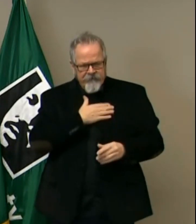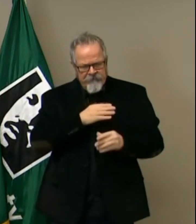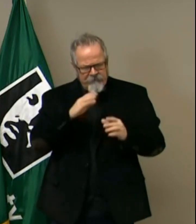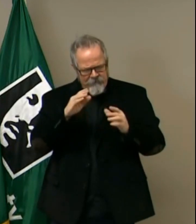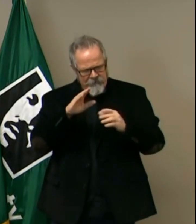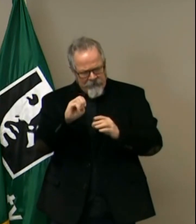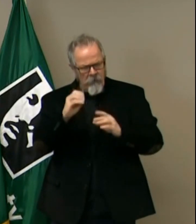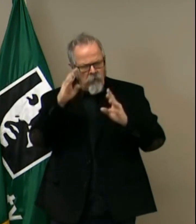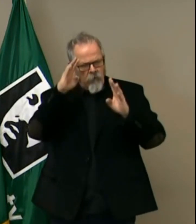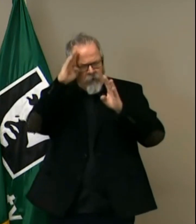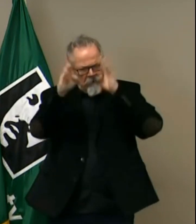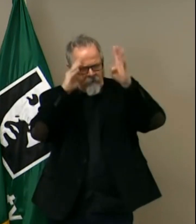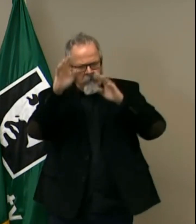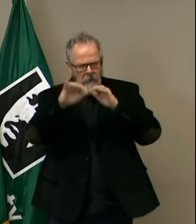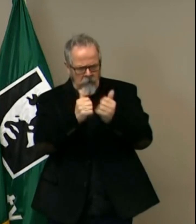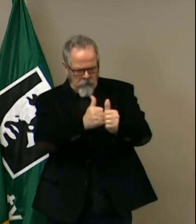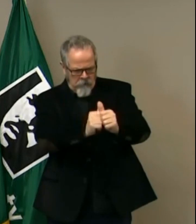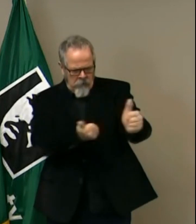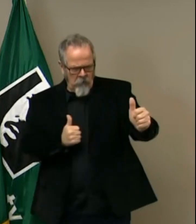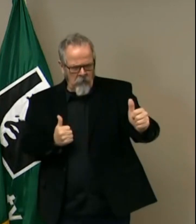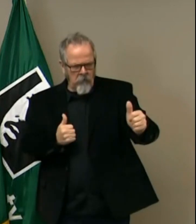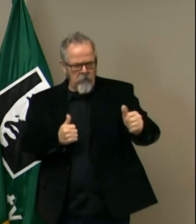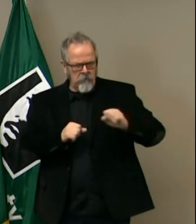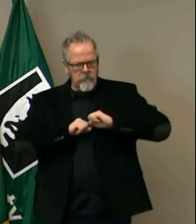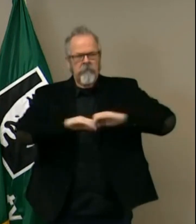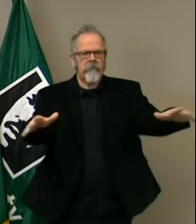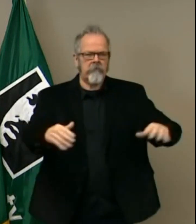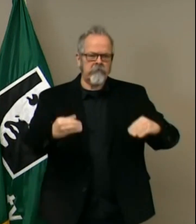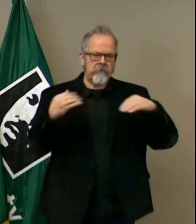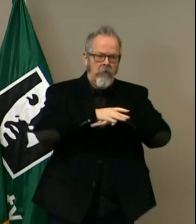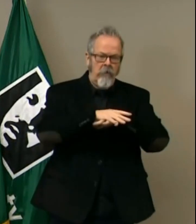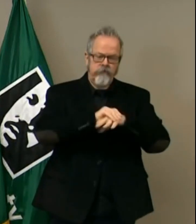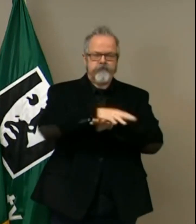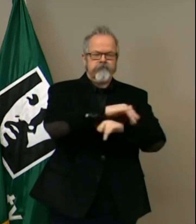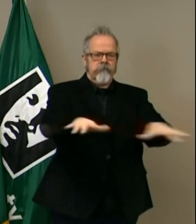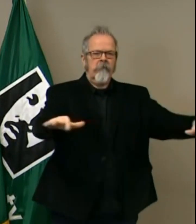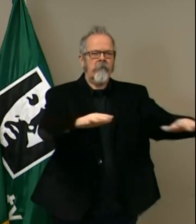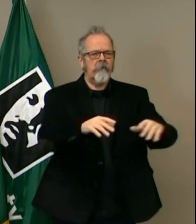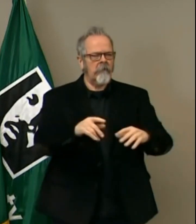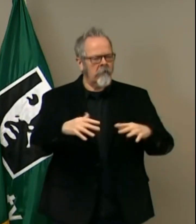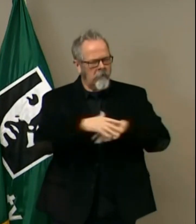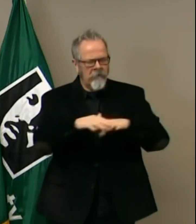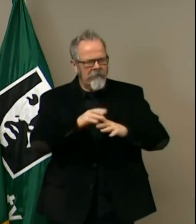that that fundamental calm since rule is followed this morning I